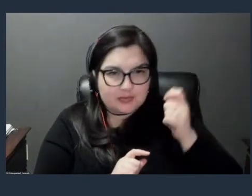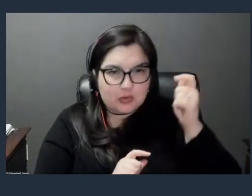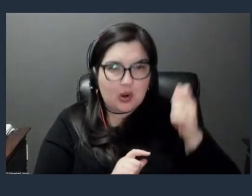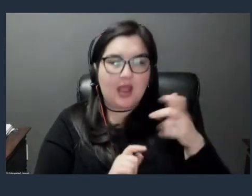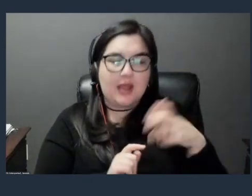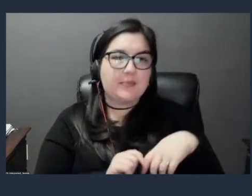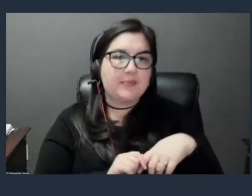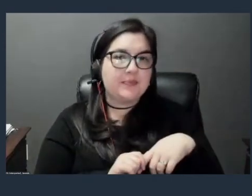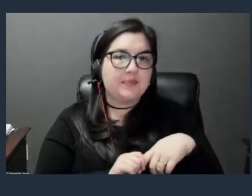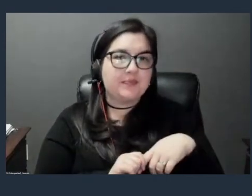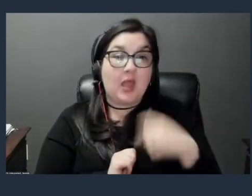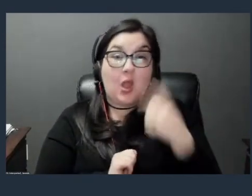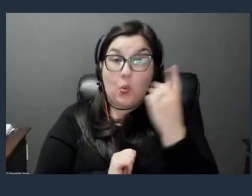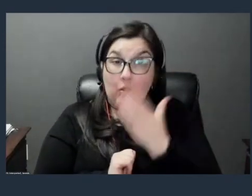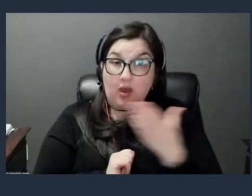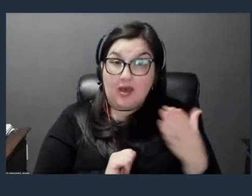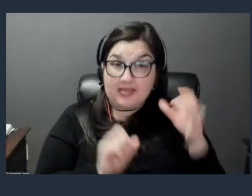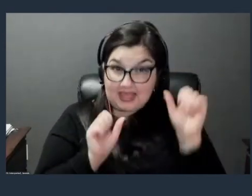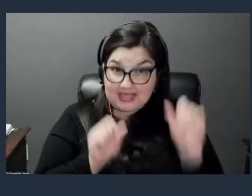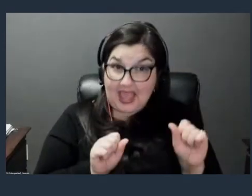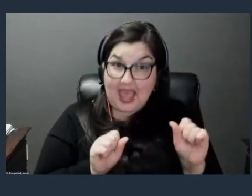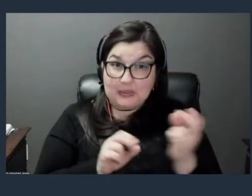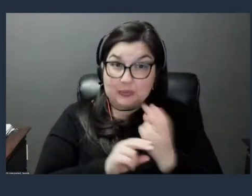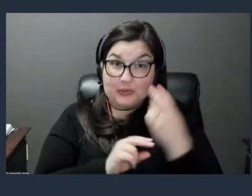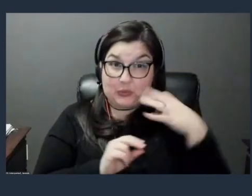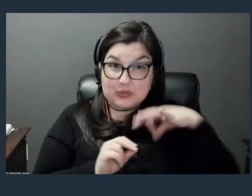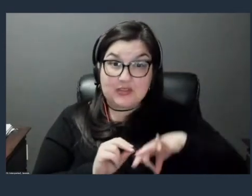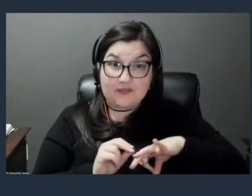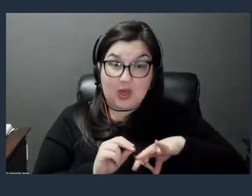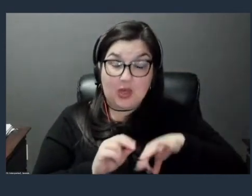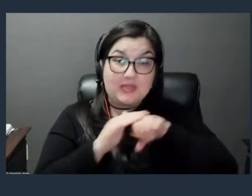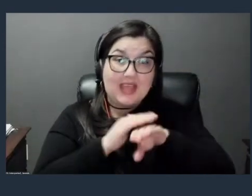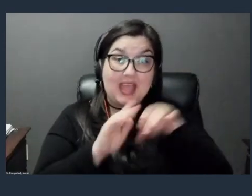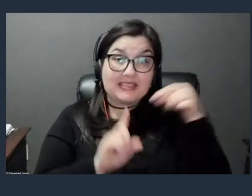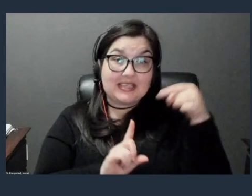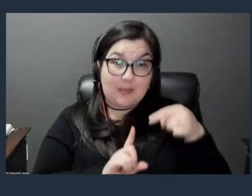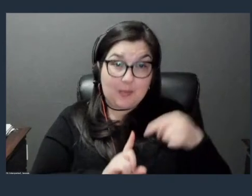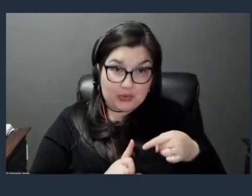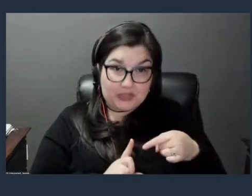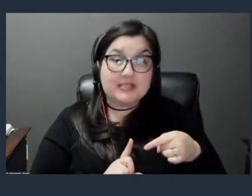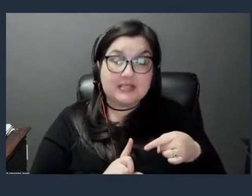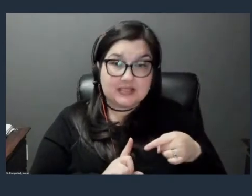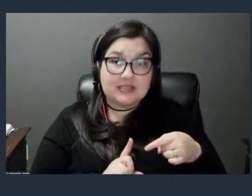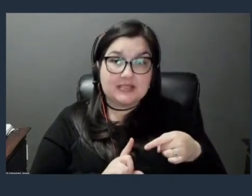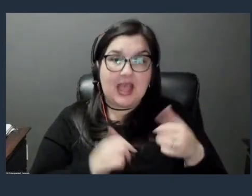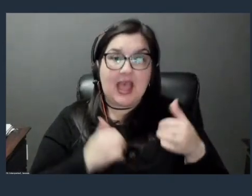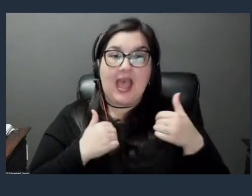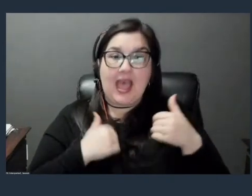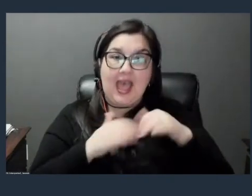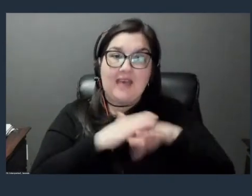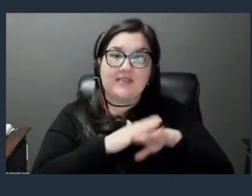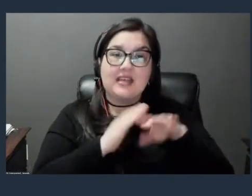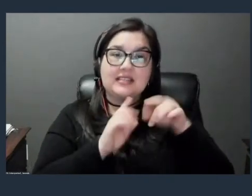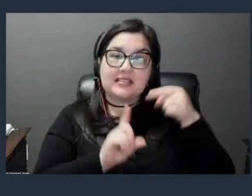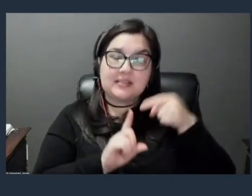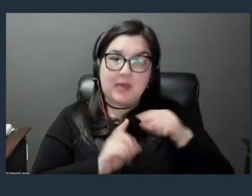One thing that can be very useful with access points is to actually have an access point correspond to a particular data set,